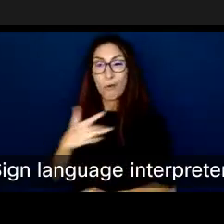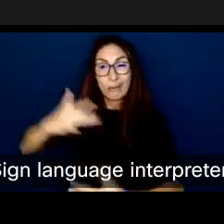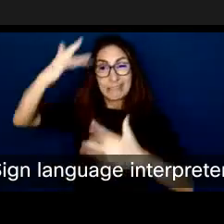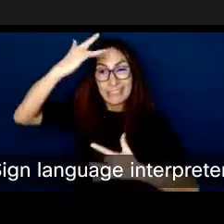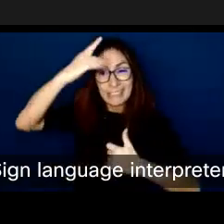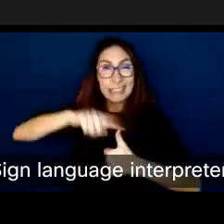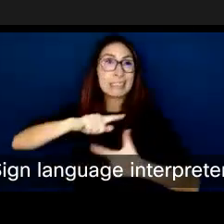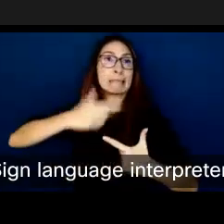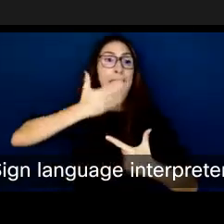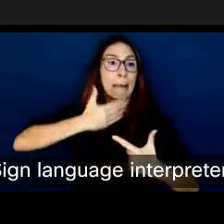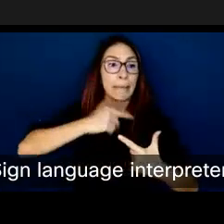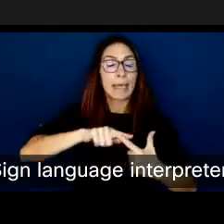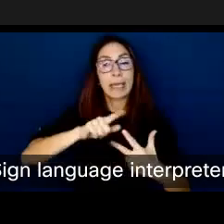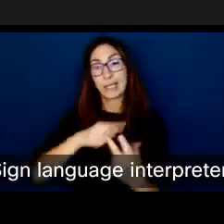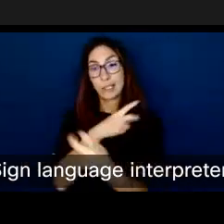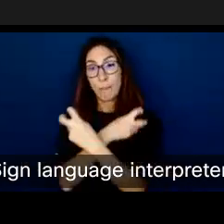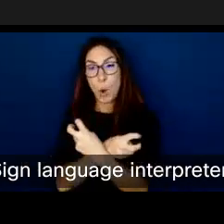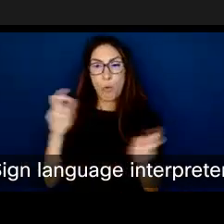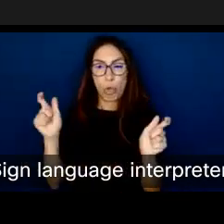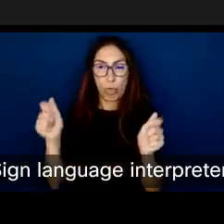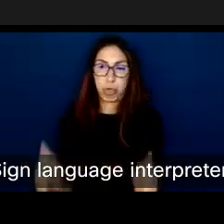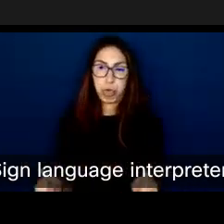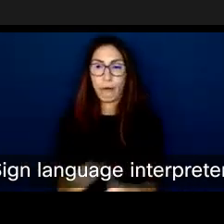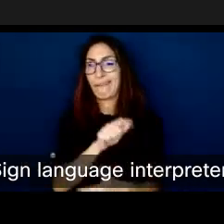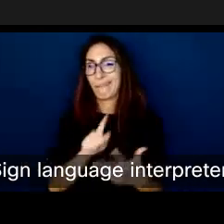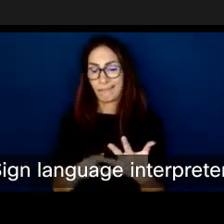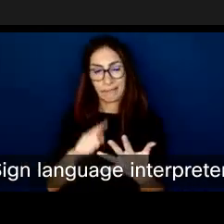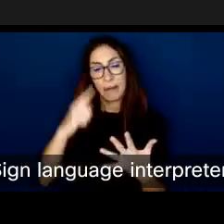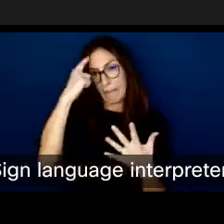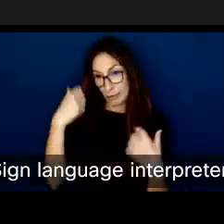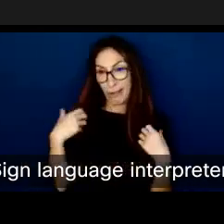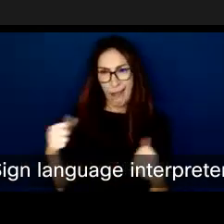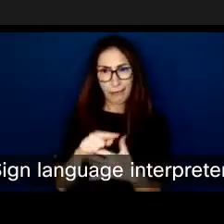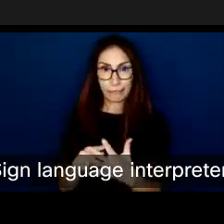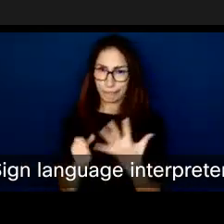loss, and mental health. Promote social connections to reduce